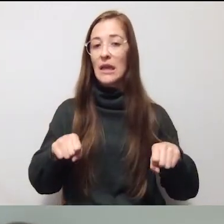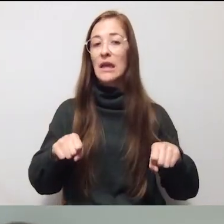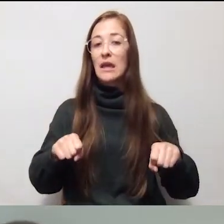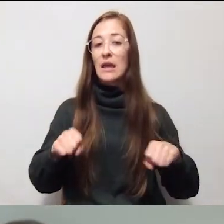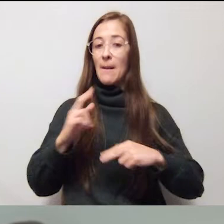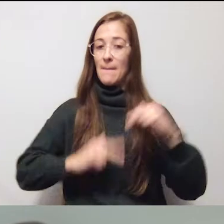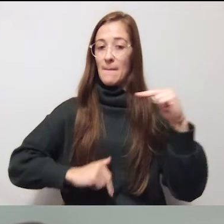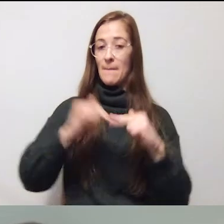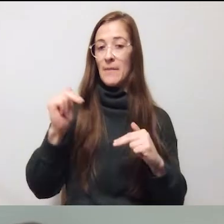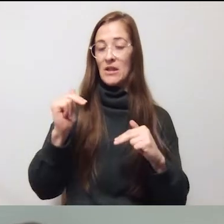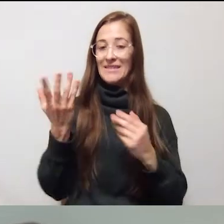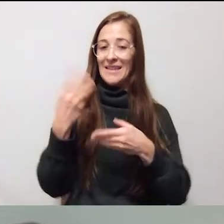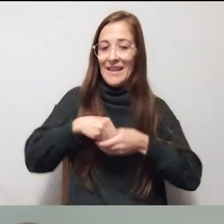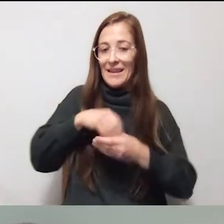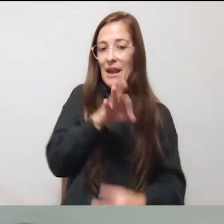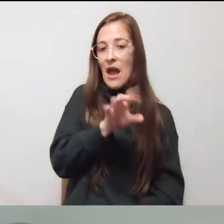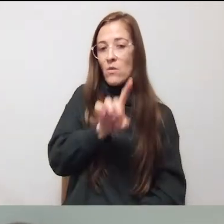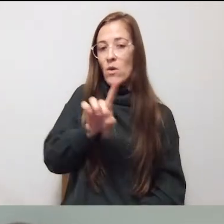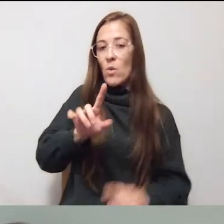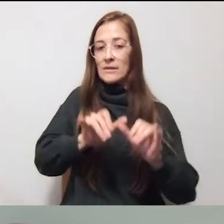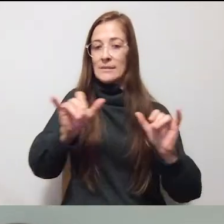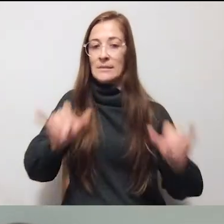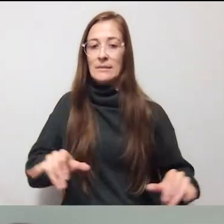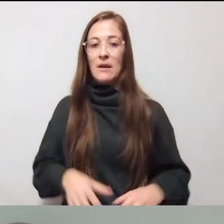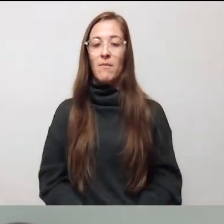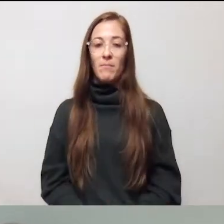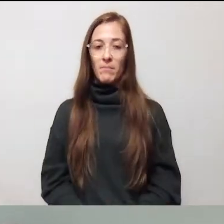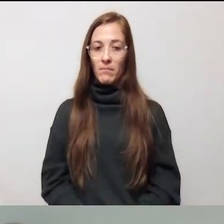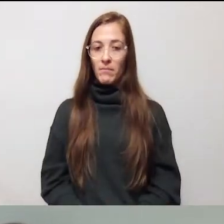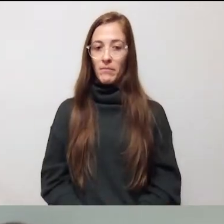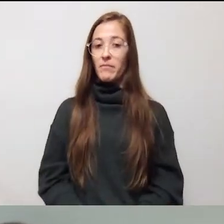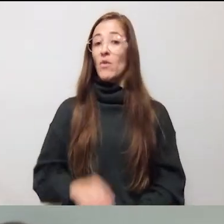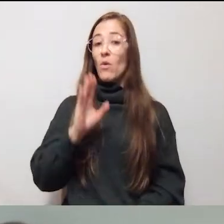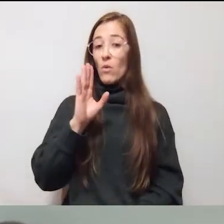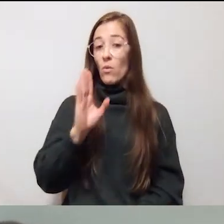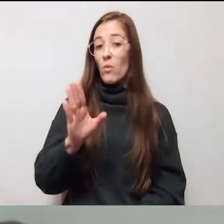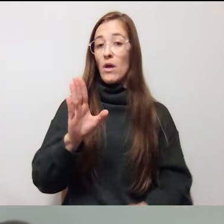to build within their 911 system. Alerts that will go to cell phones,